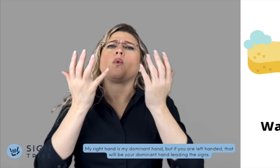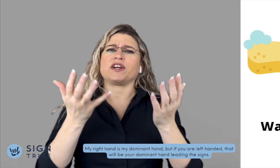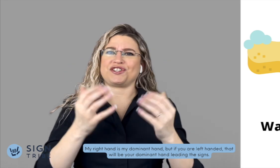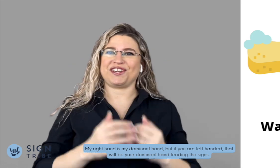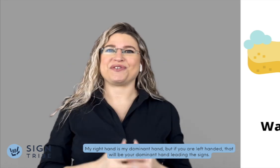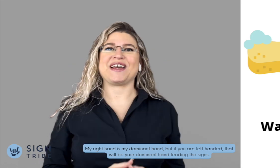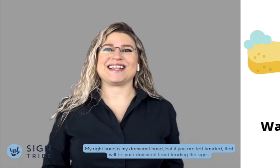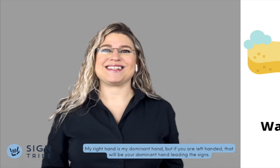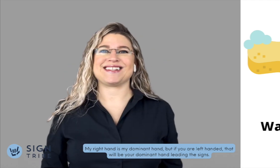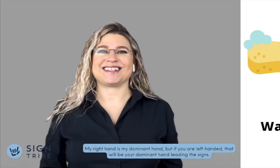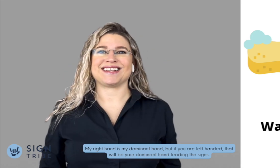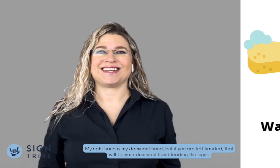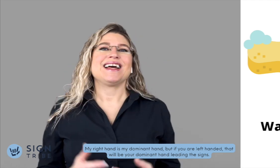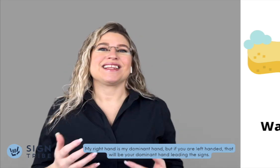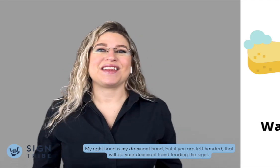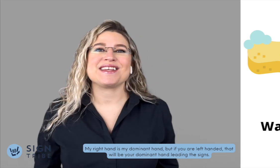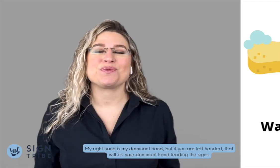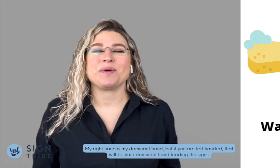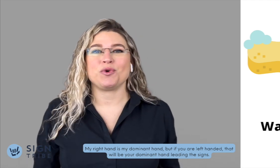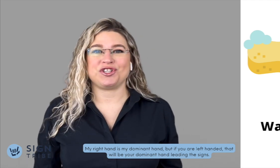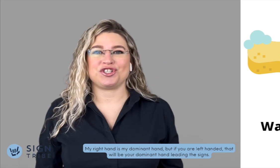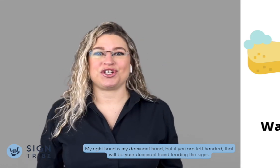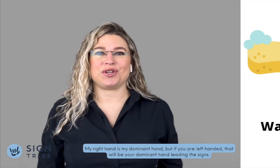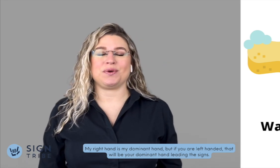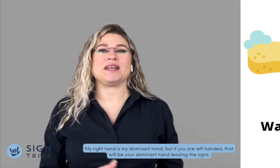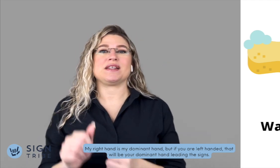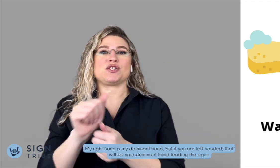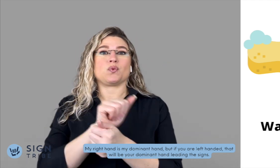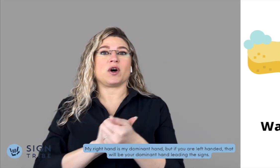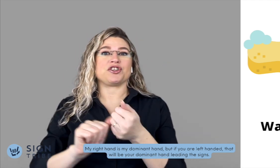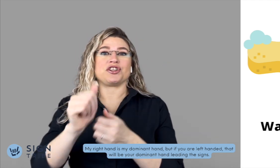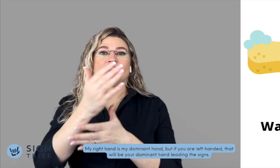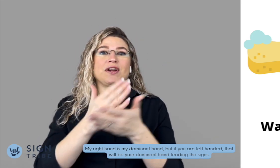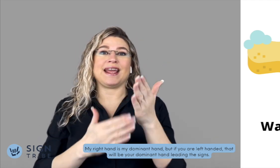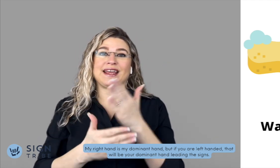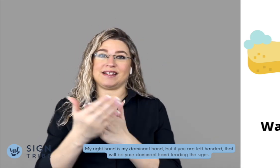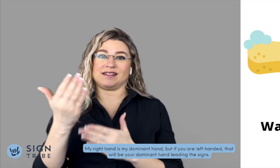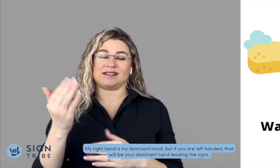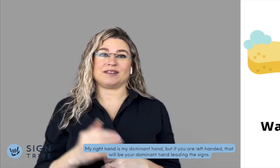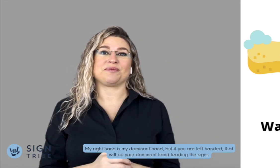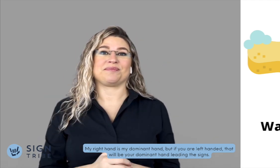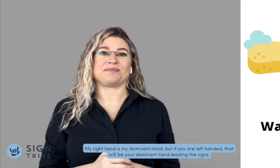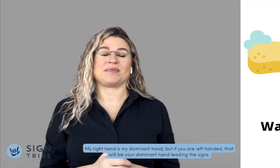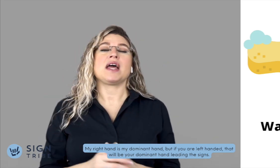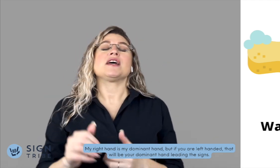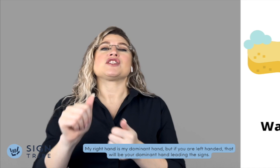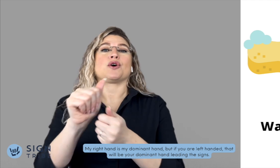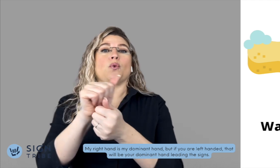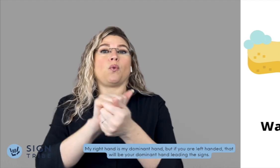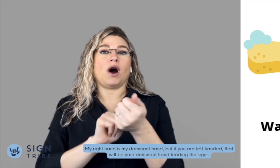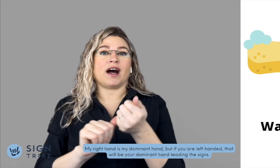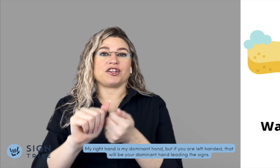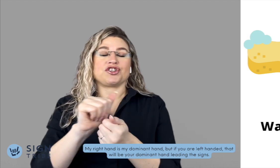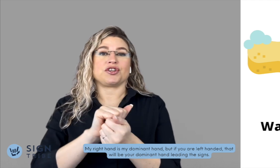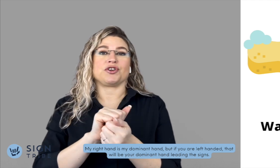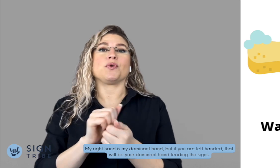Washing your face. The last one I'm going to show you is washing your hands. So, wash, you're going